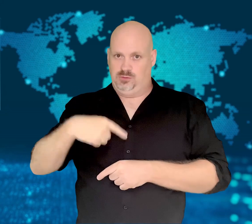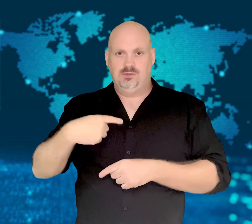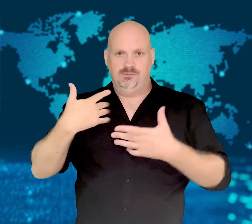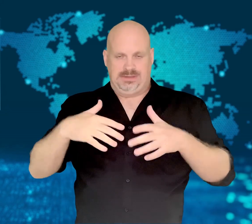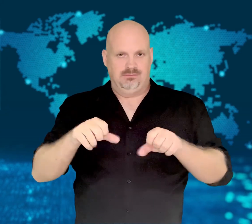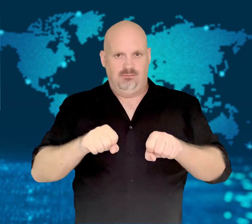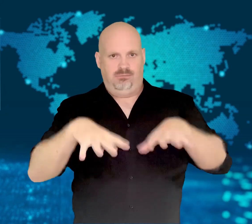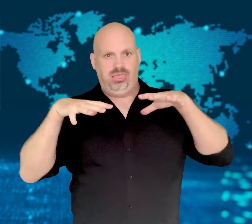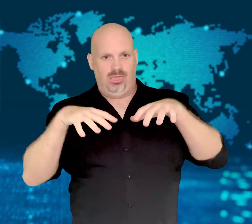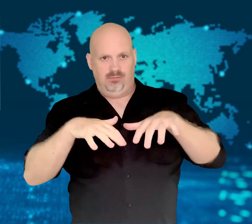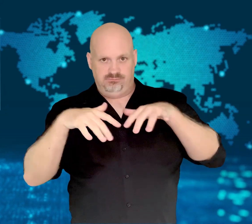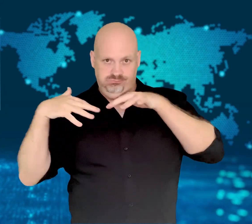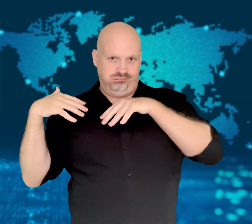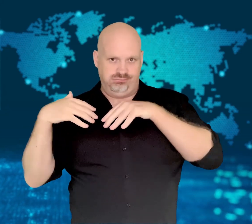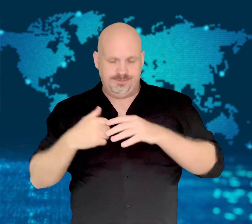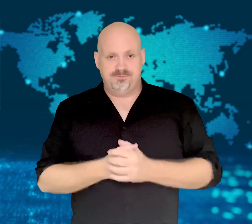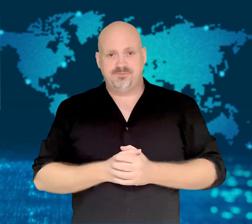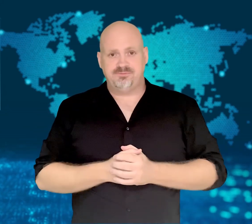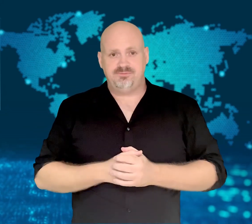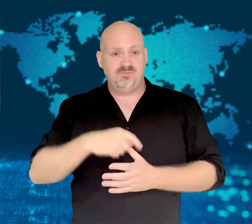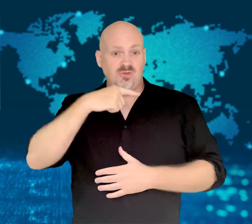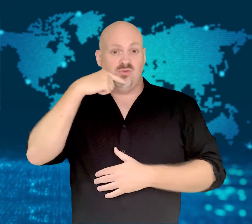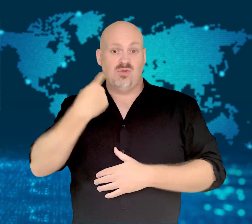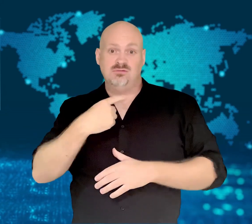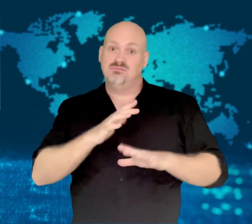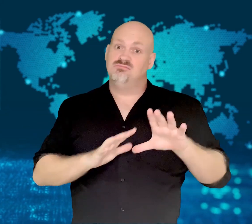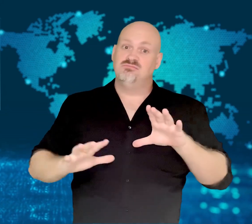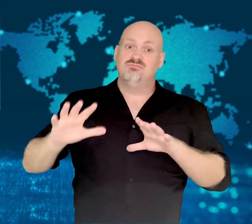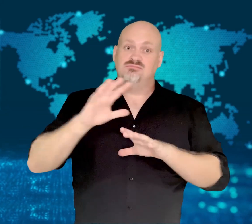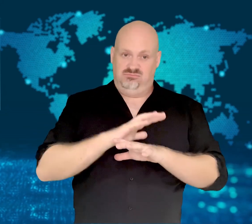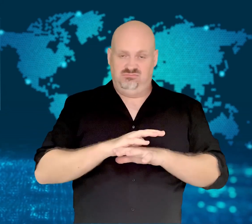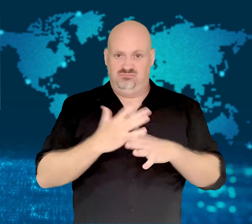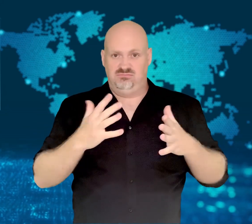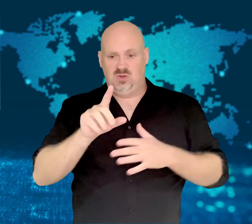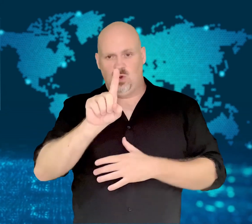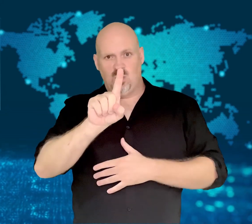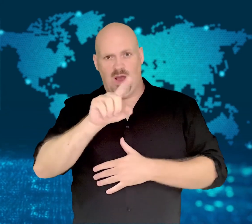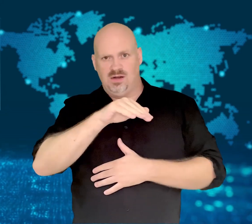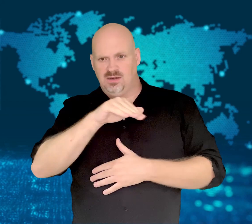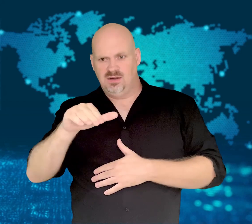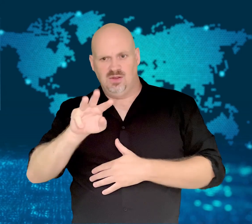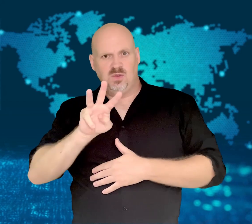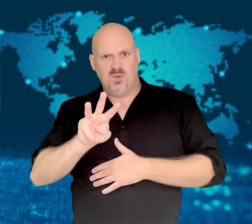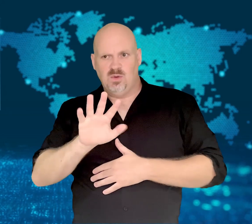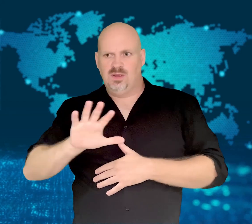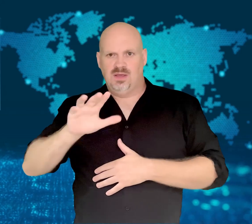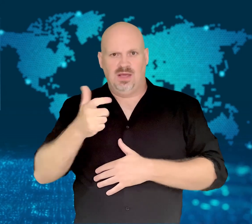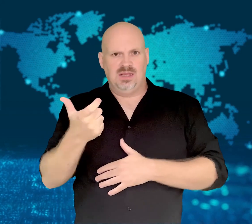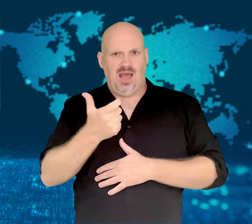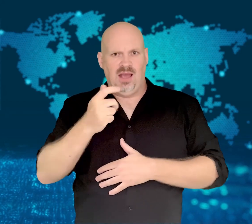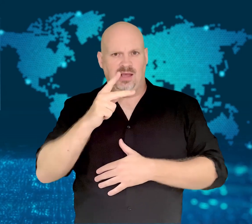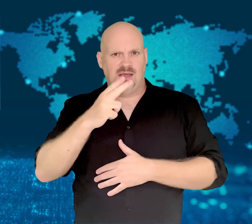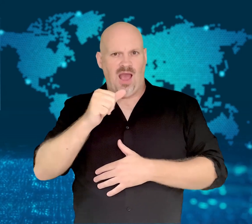an area that had been occupied by Russia.